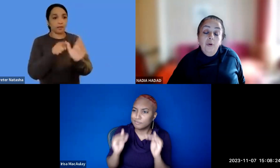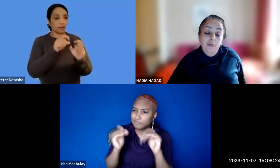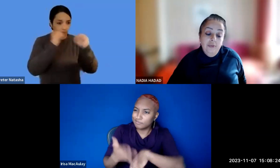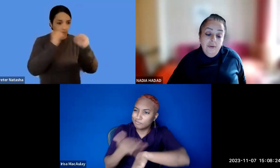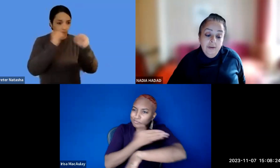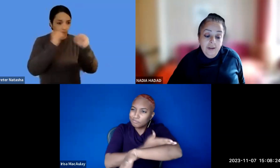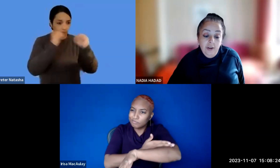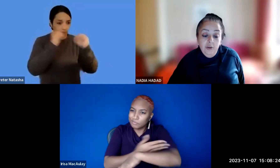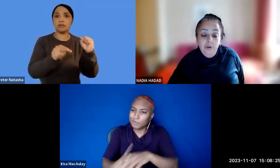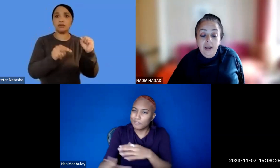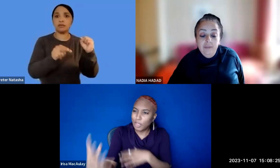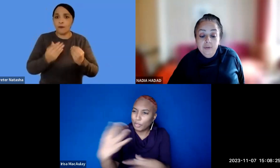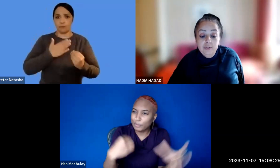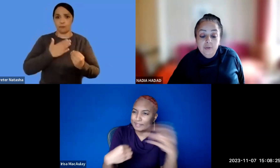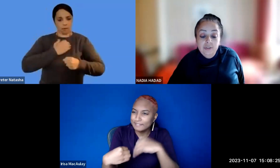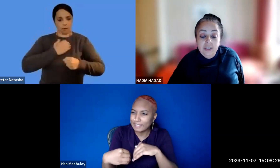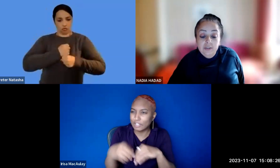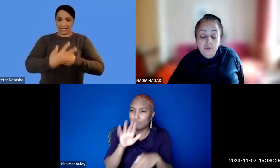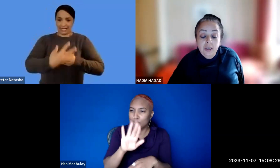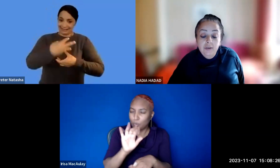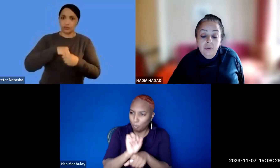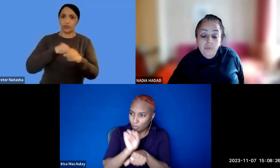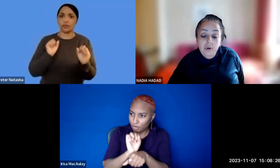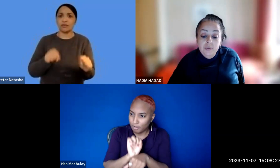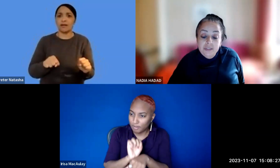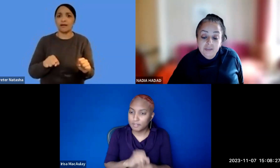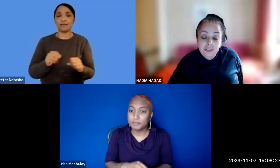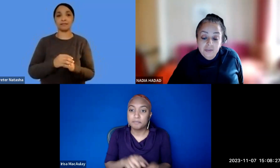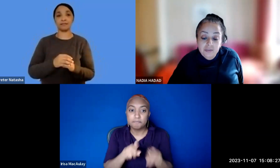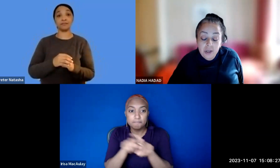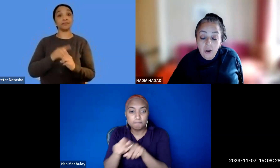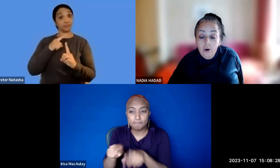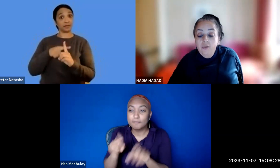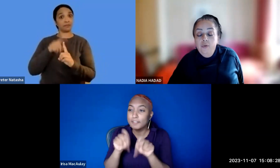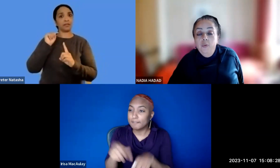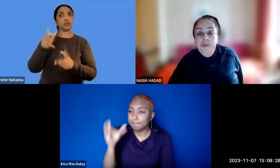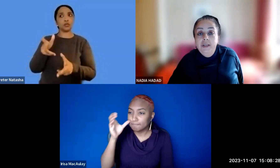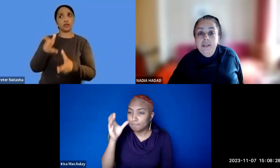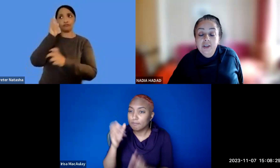Moreover, you will have the chance to hear from representatives of OPDs